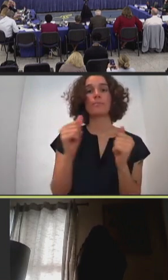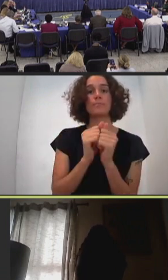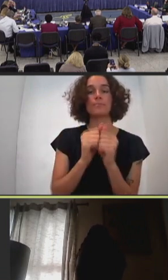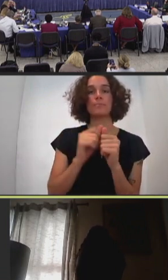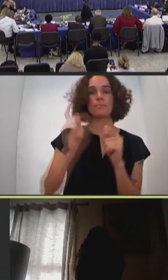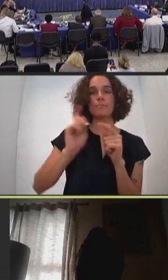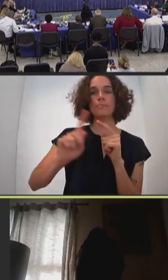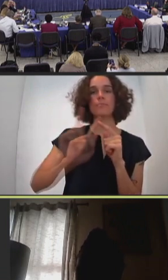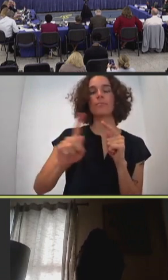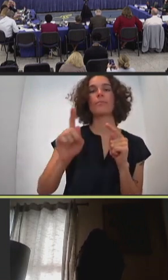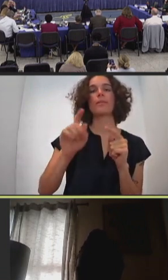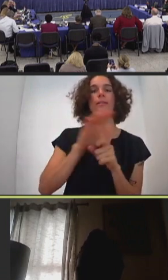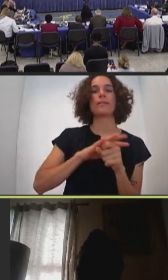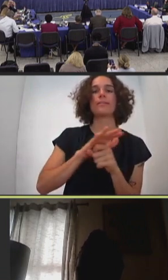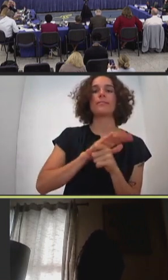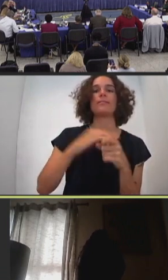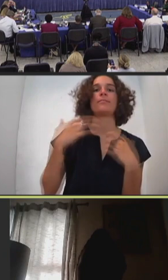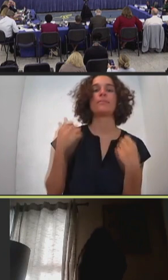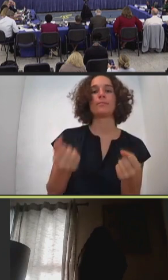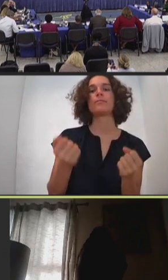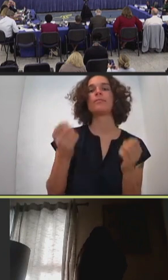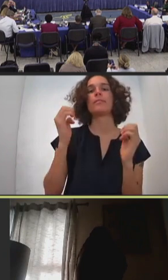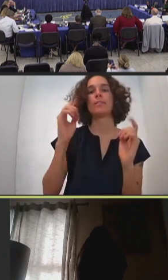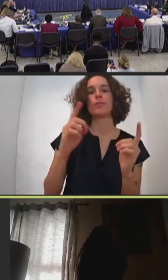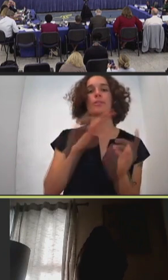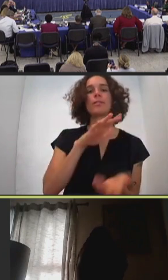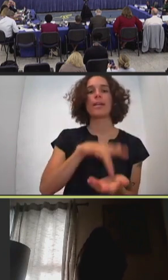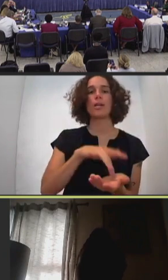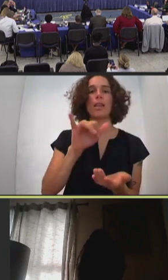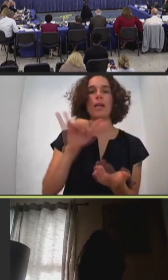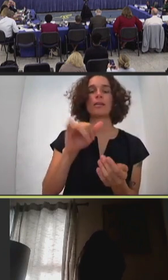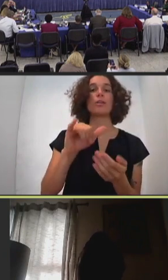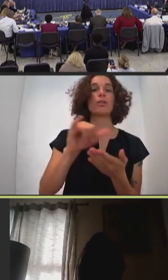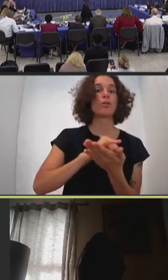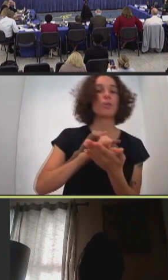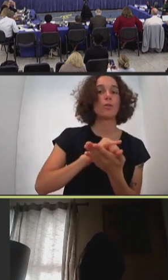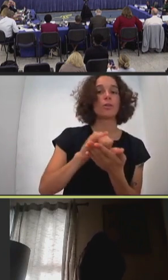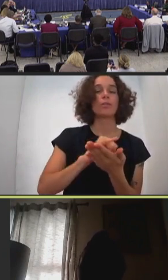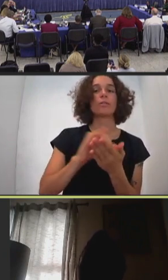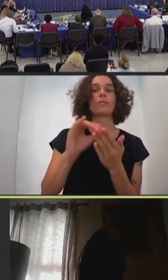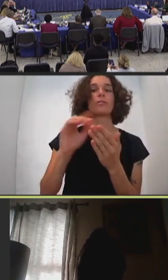health education centers in other places like New York. We currently have a partnership with